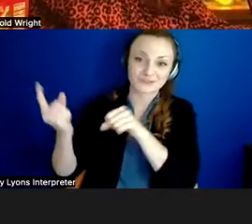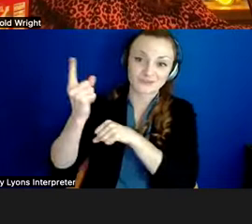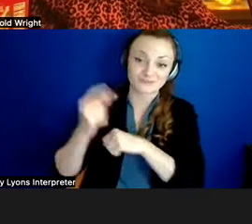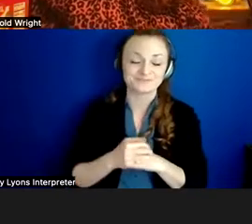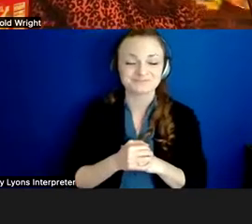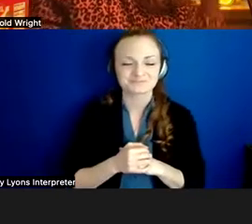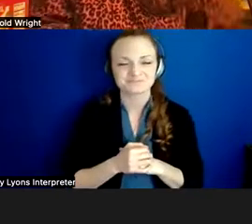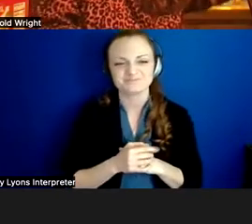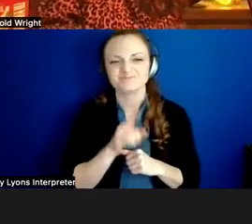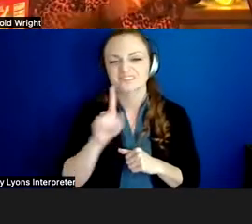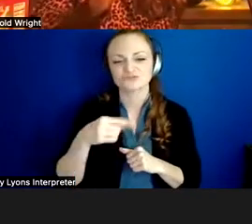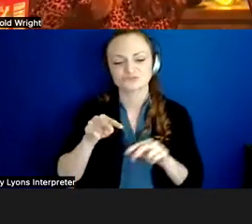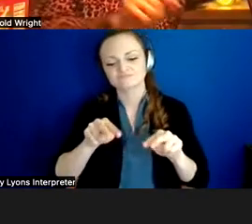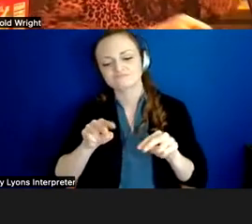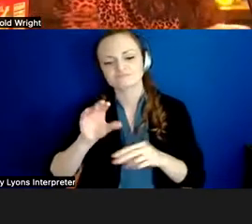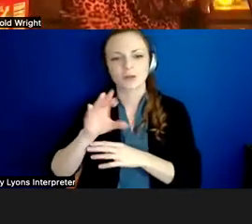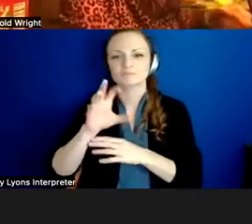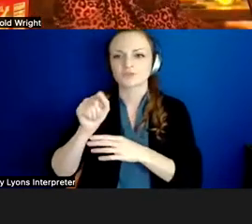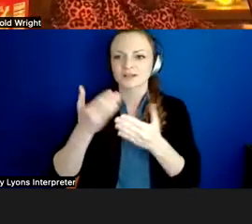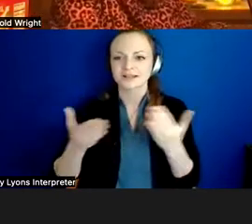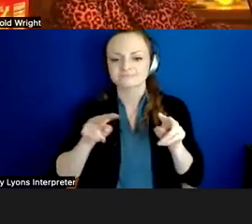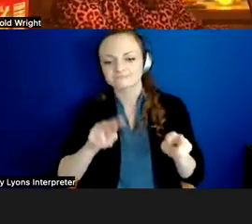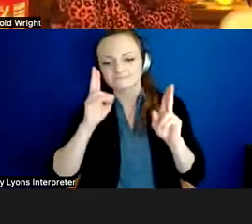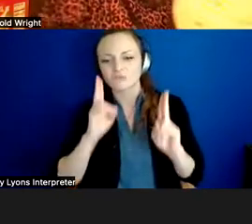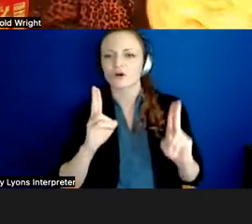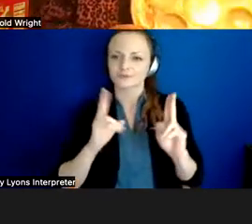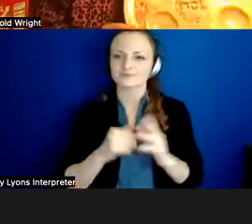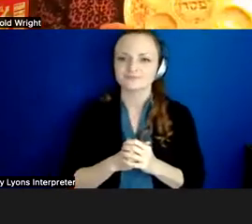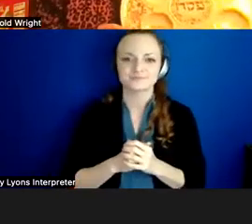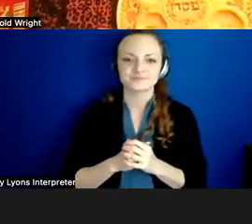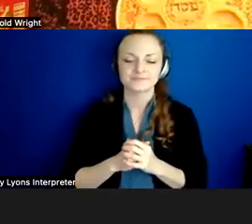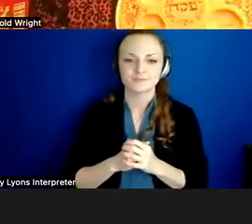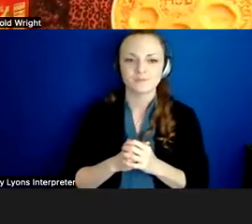object. 19:31:28 And the other. I will also say that the other foods that are actually on the cedar plate.